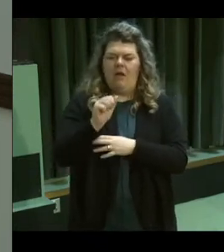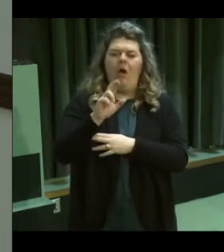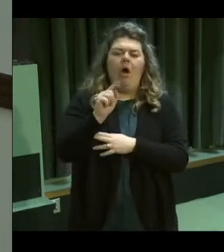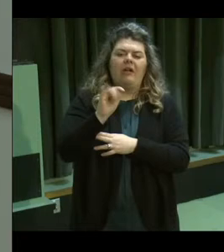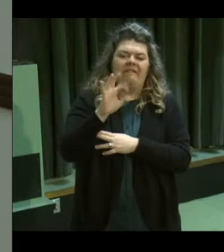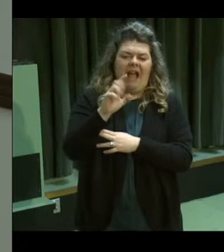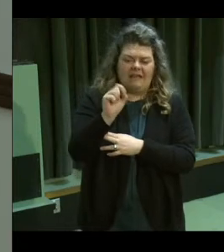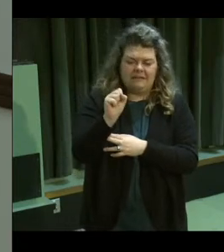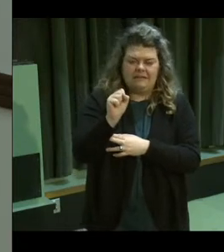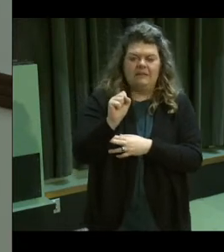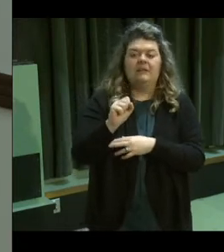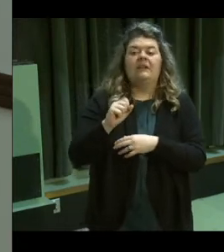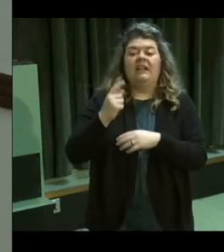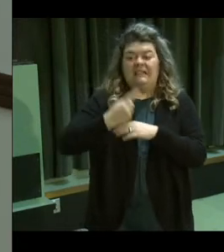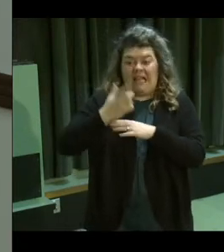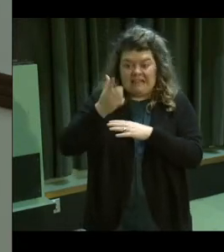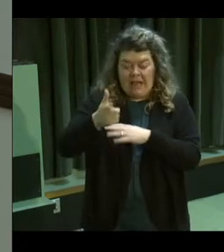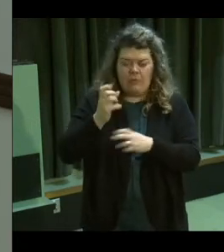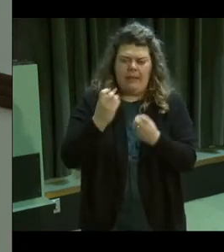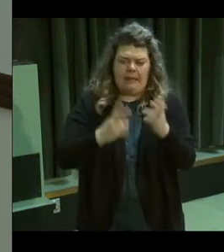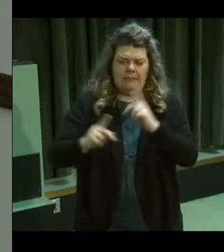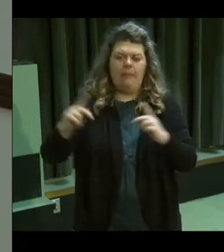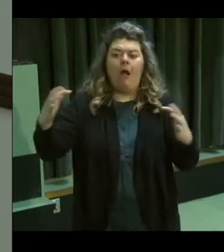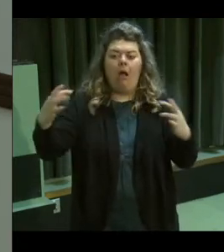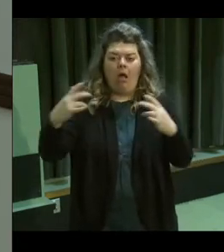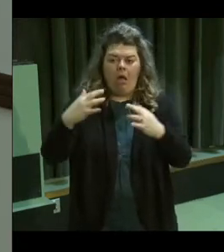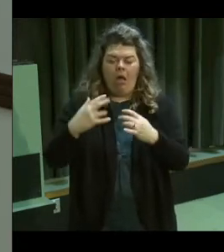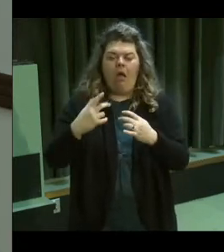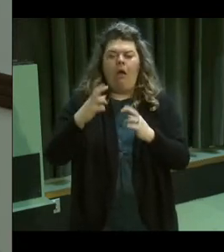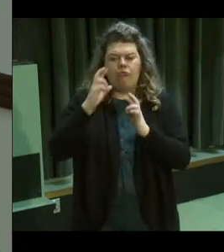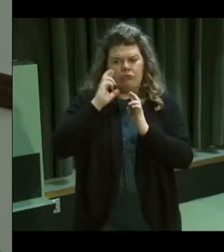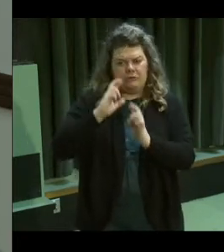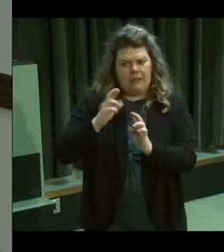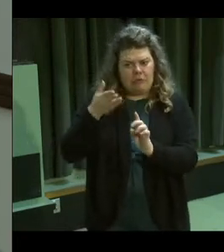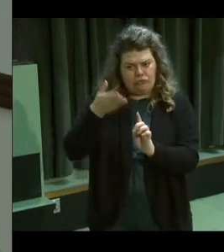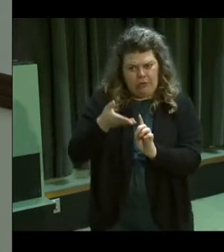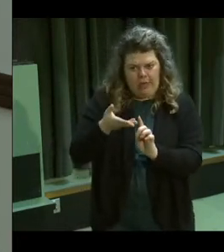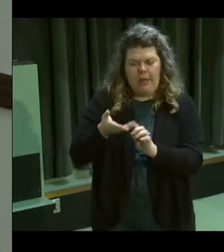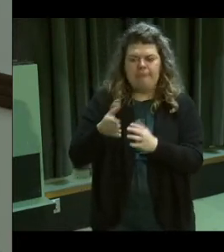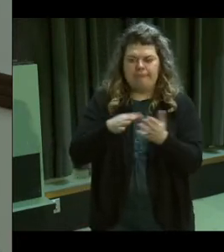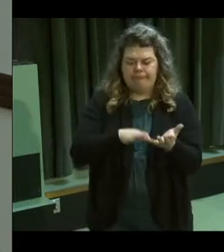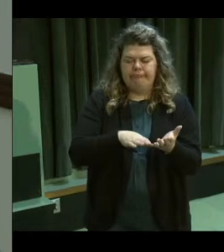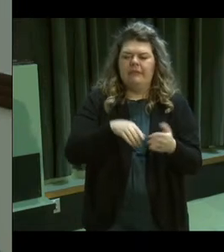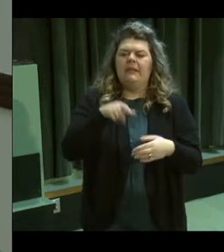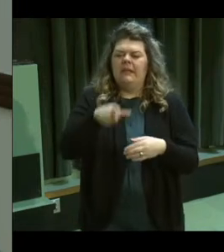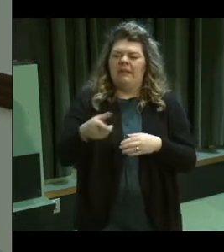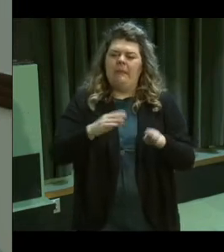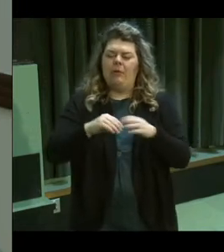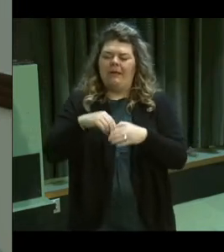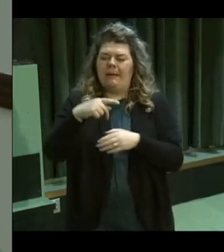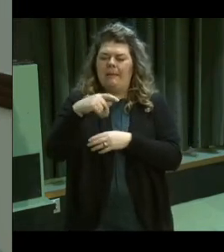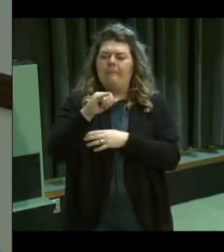people came to pay their respects to him. He was buried